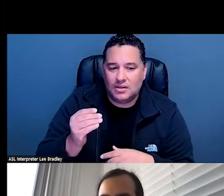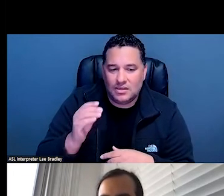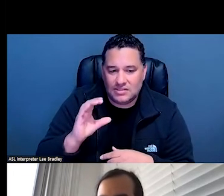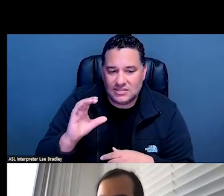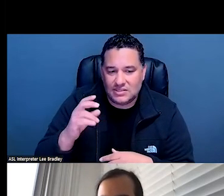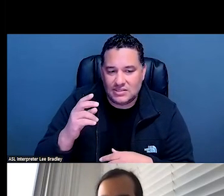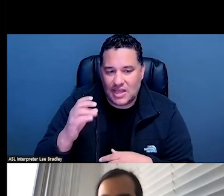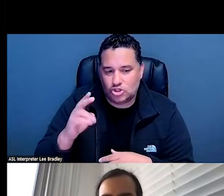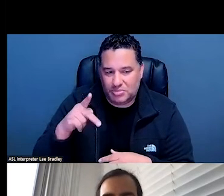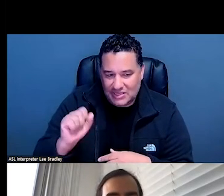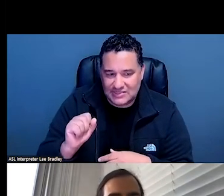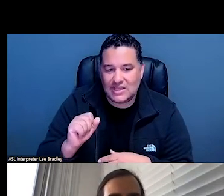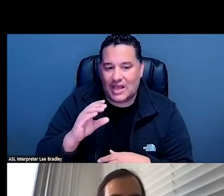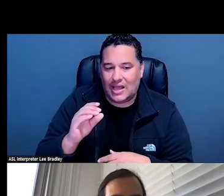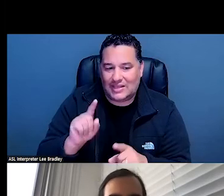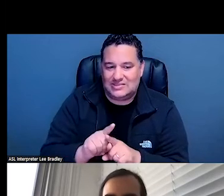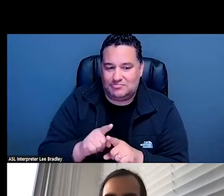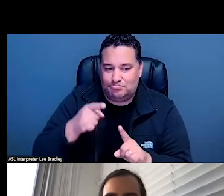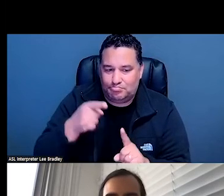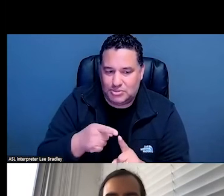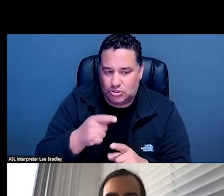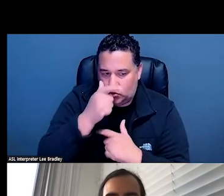THEY ALSO, EMTPA SAOEUS CRISIS SERVICES AS PART